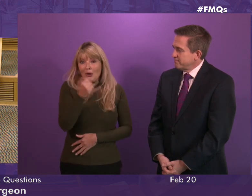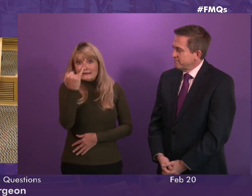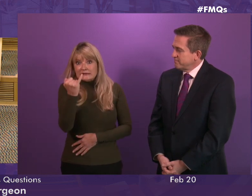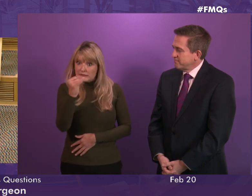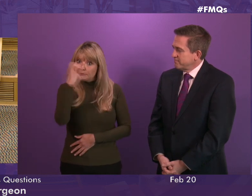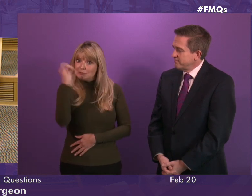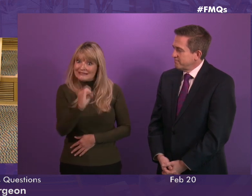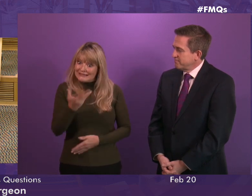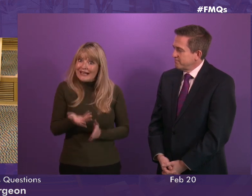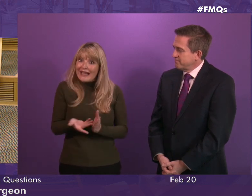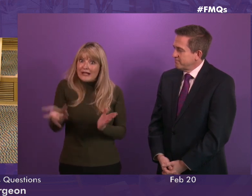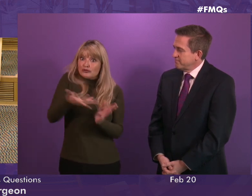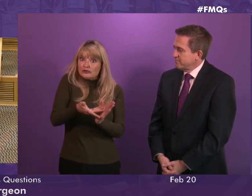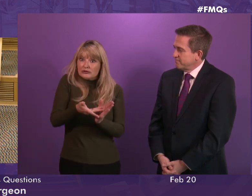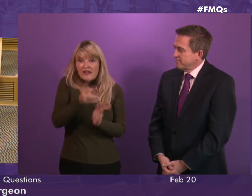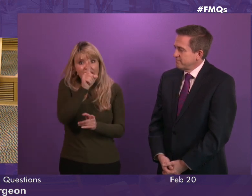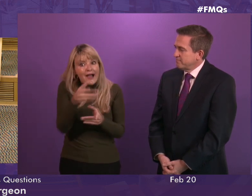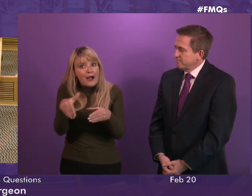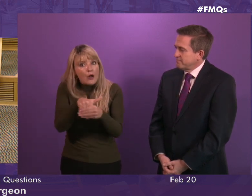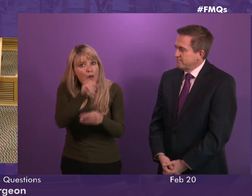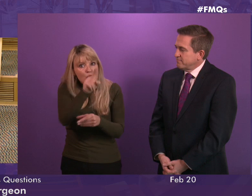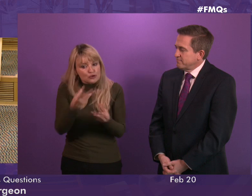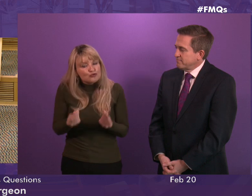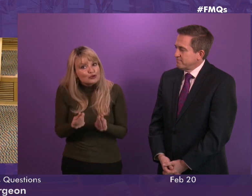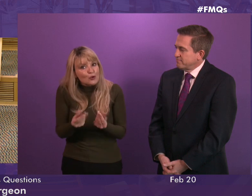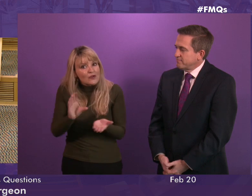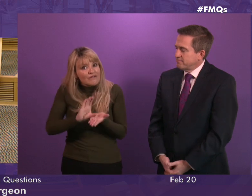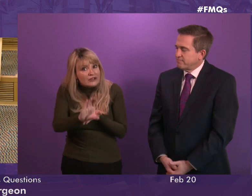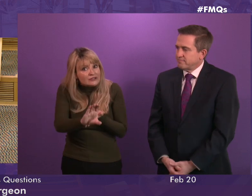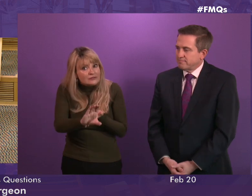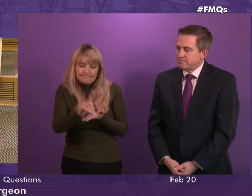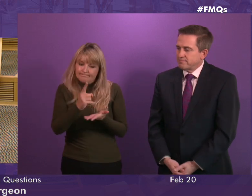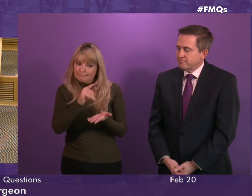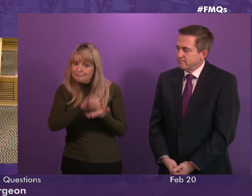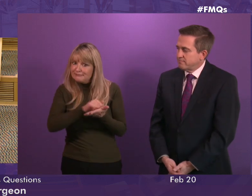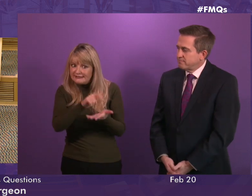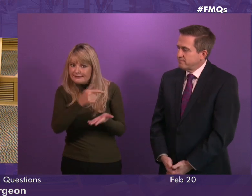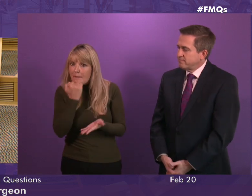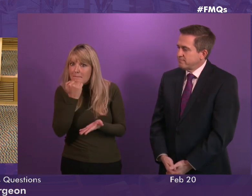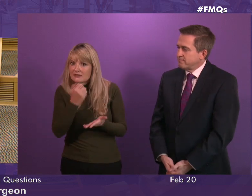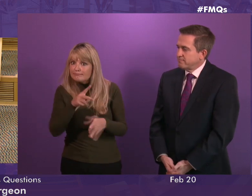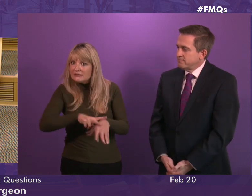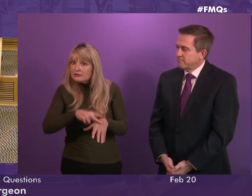and includes an increase in resource funding to protect officer numbers and an increase